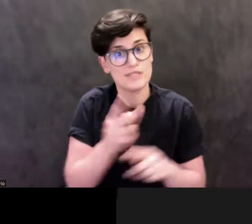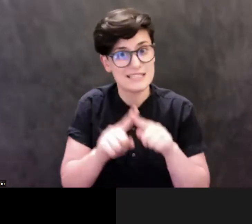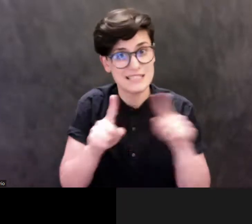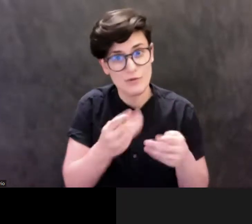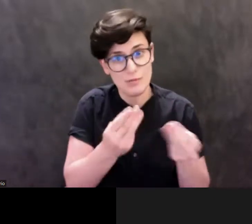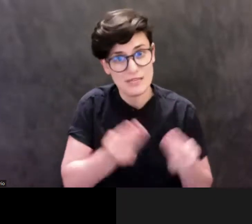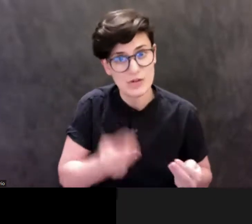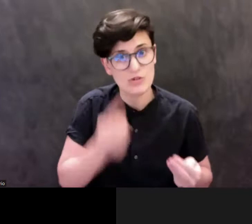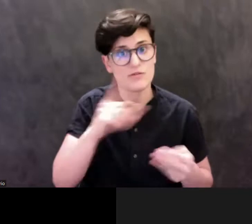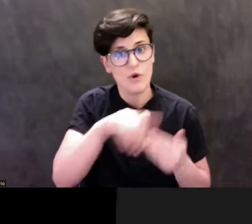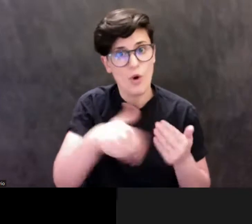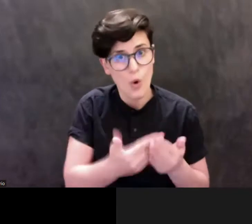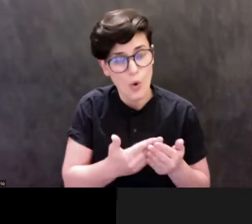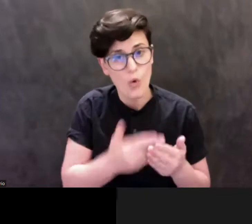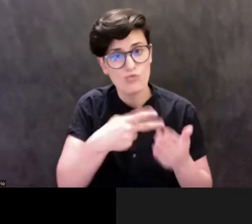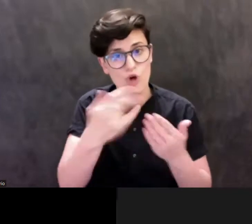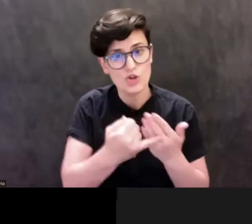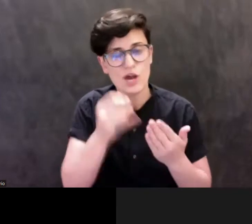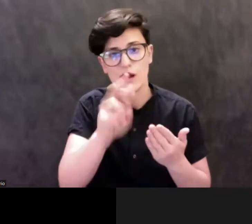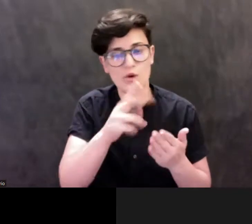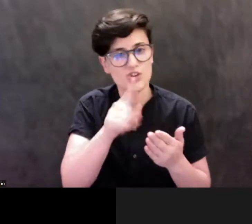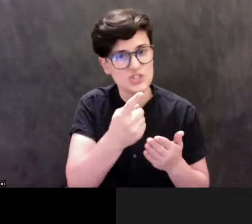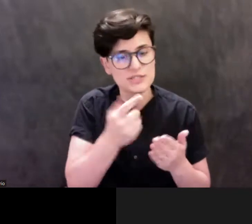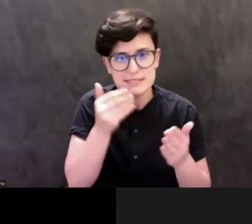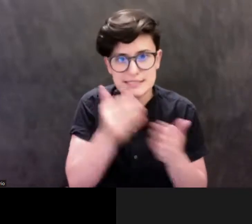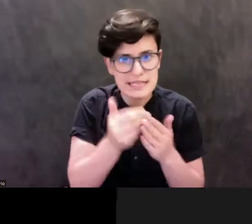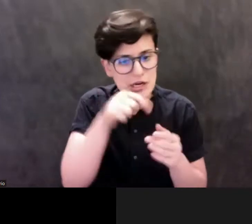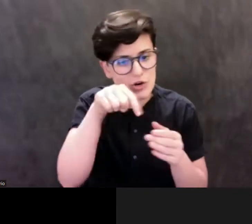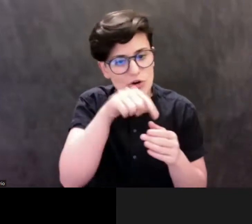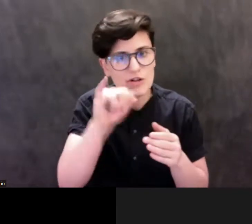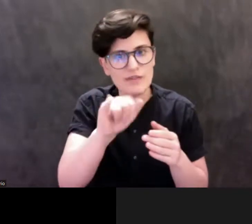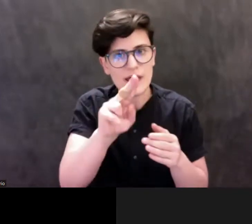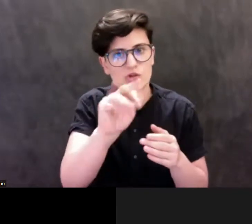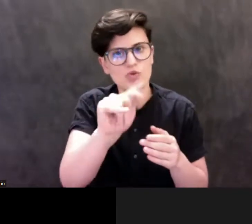just part of the project near the unit. What might the management be required to do?